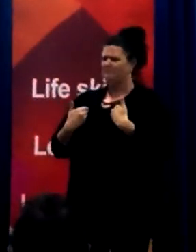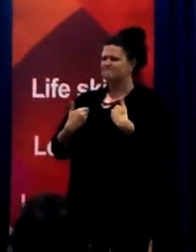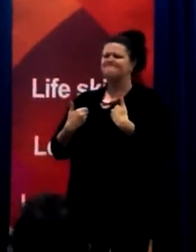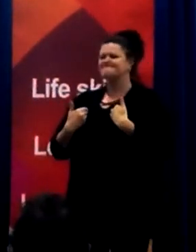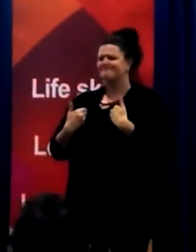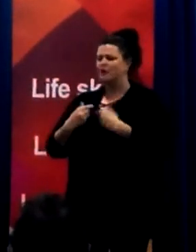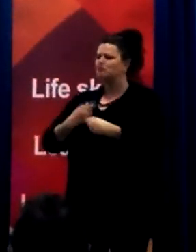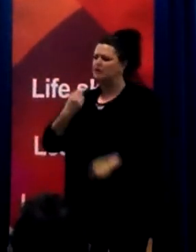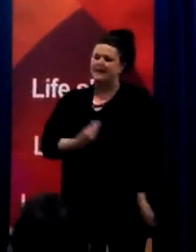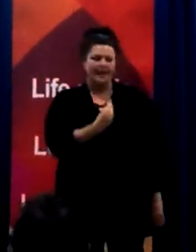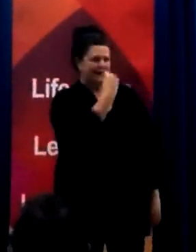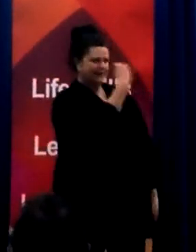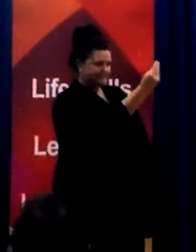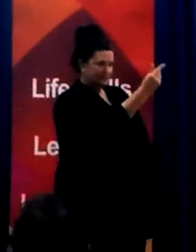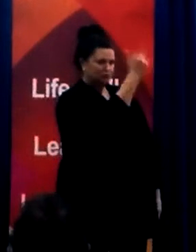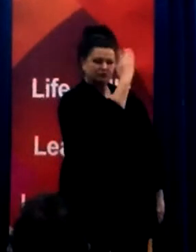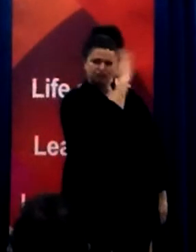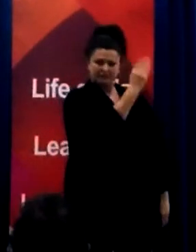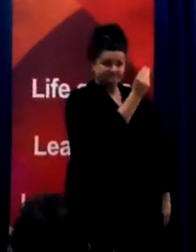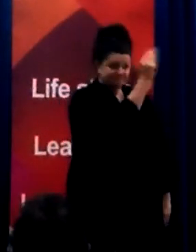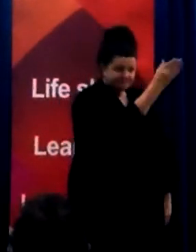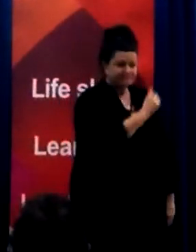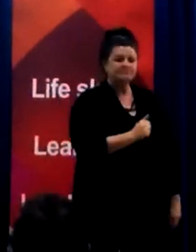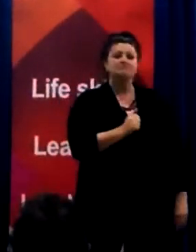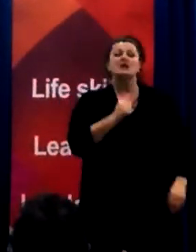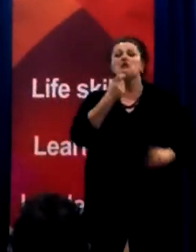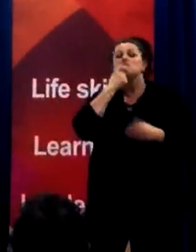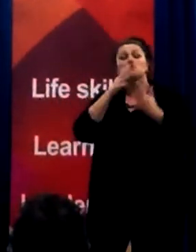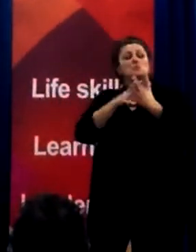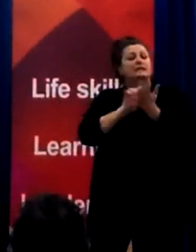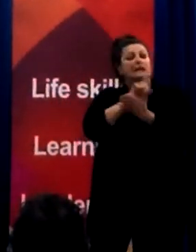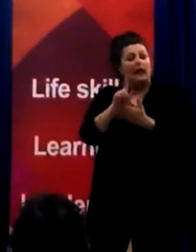A few weeks passed, and I started getting questions from other students about what the